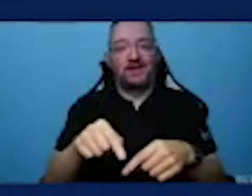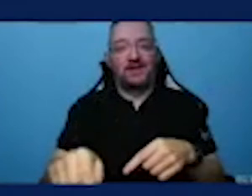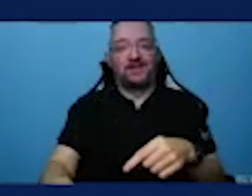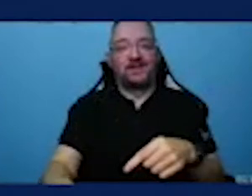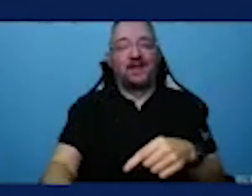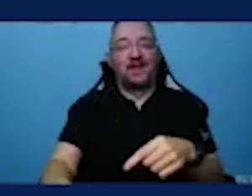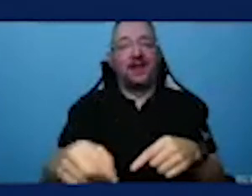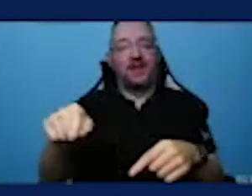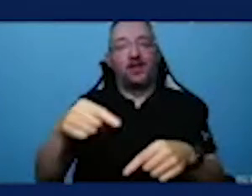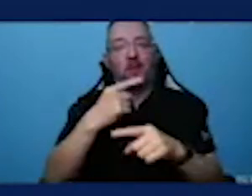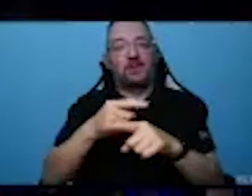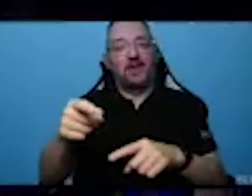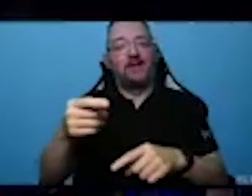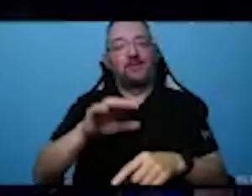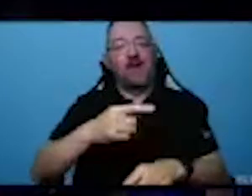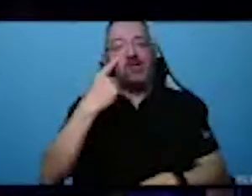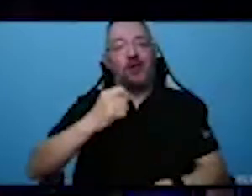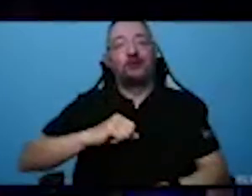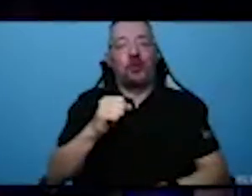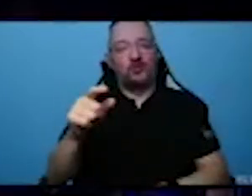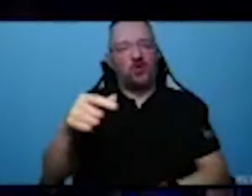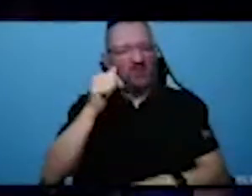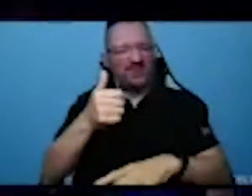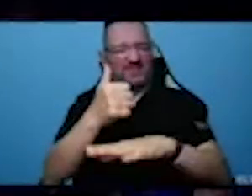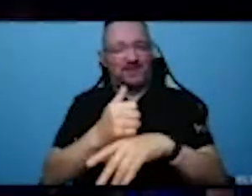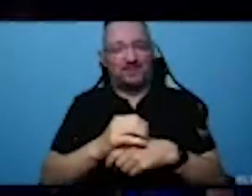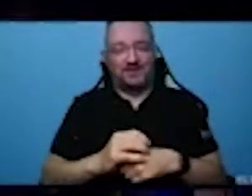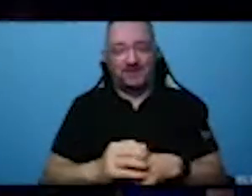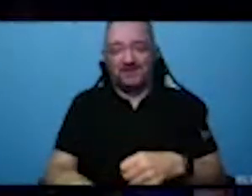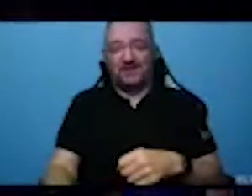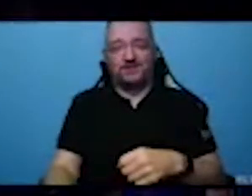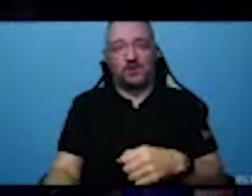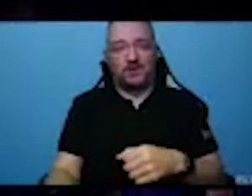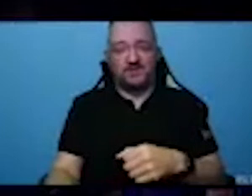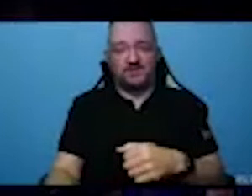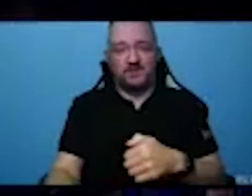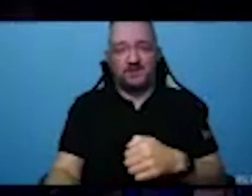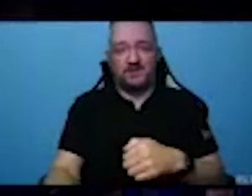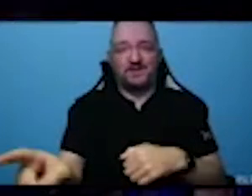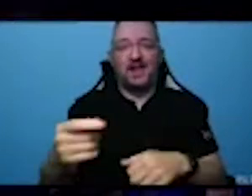And I think Louise, you're going to start. Thank you. Thanks Jim. Thank you and hi to everybody that's watching.